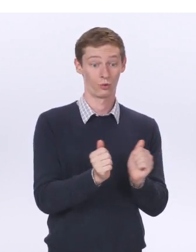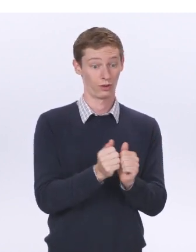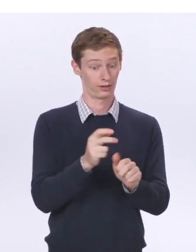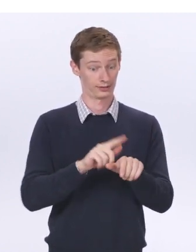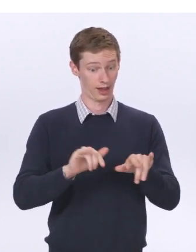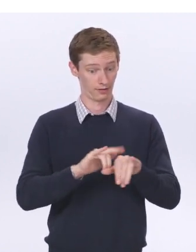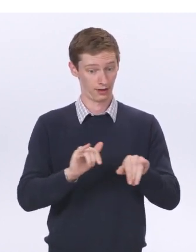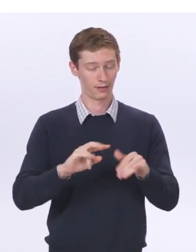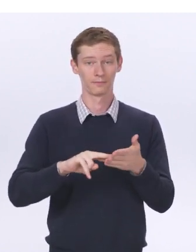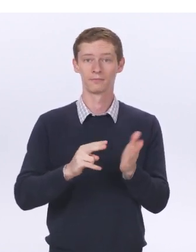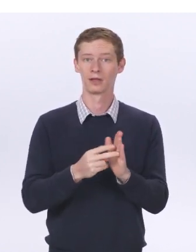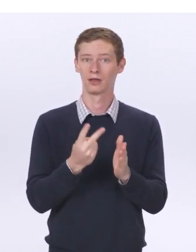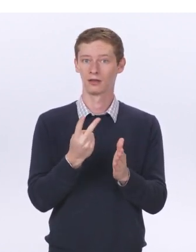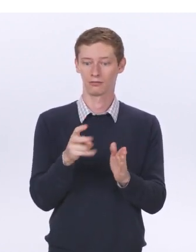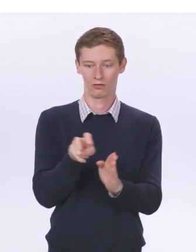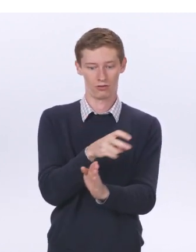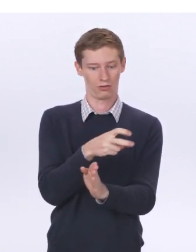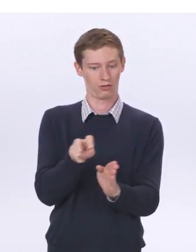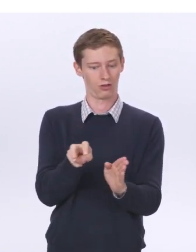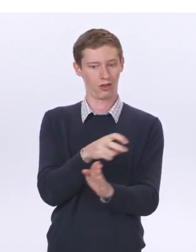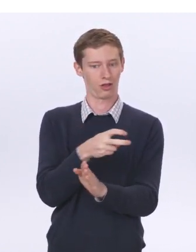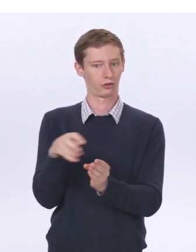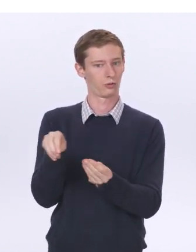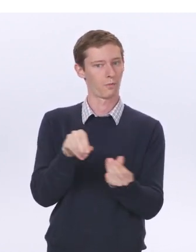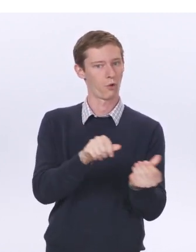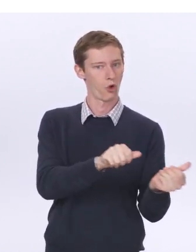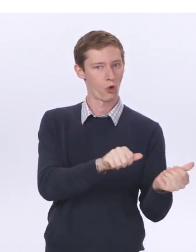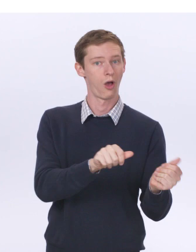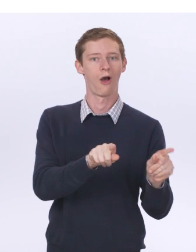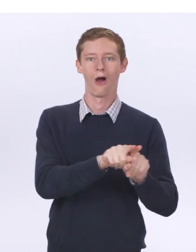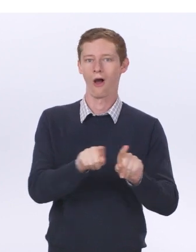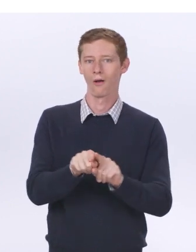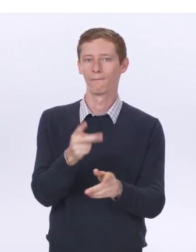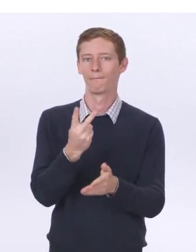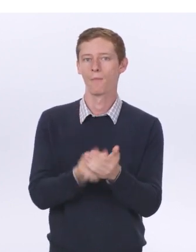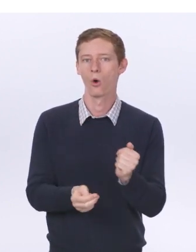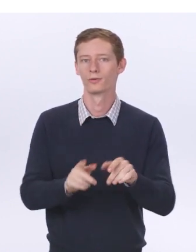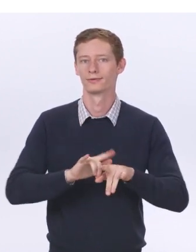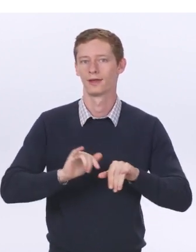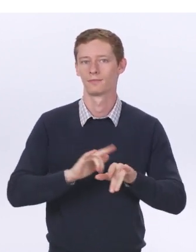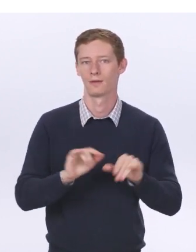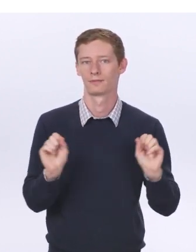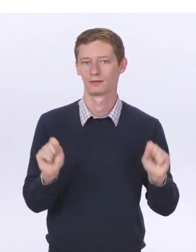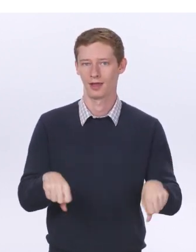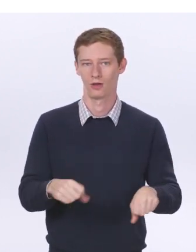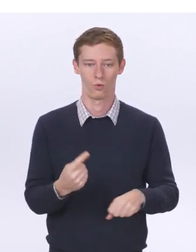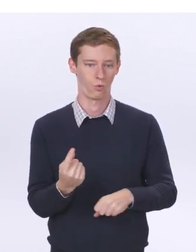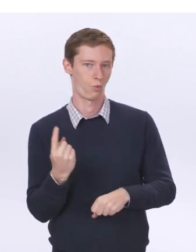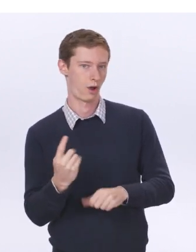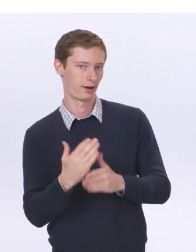but you can support both at the same time, one hand and one controller, or even a tracked hand using a tracked controller.